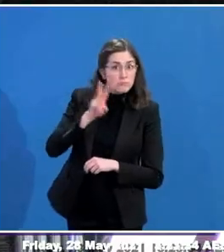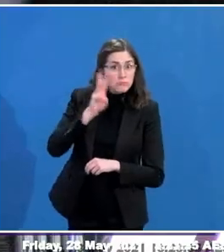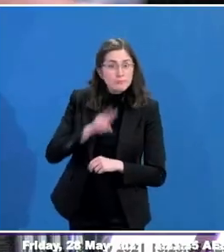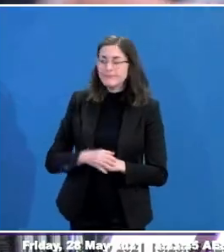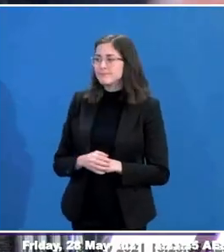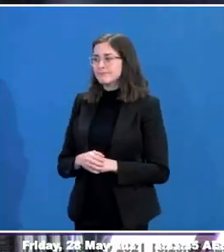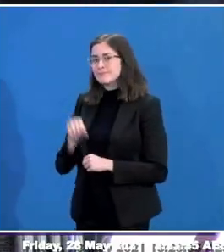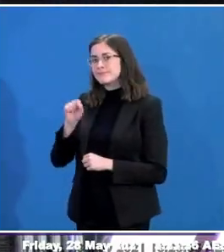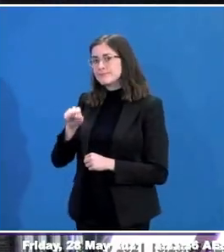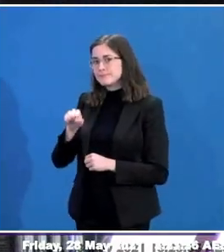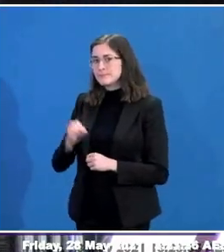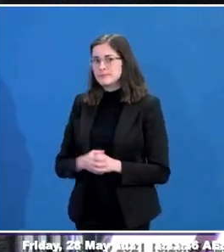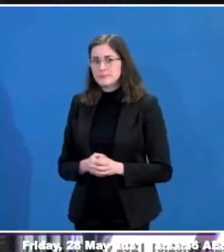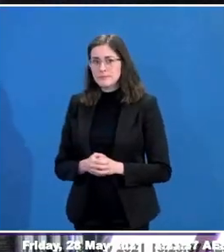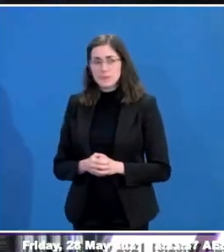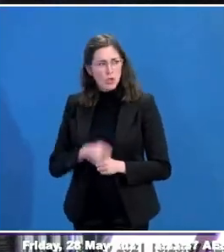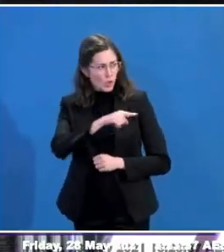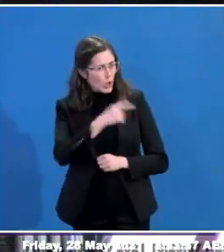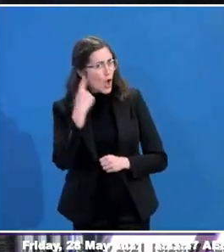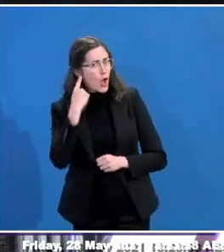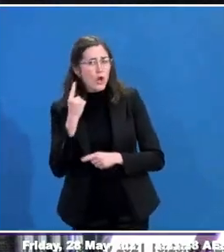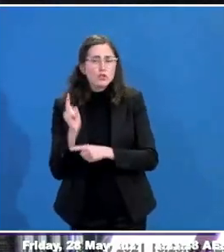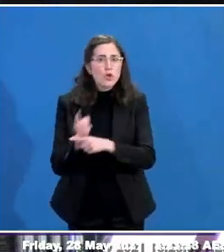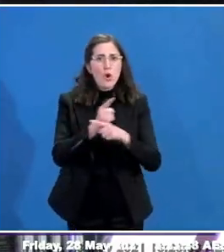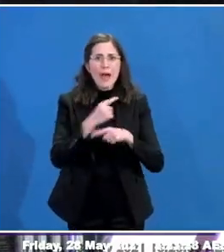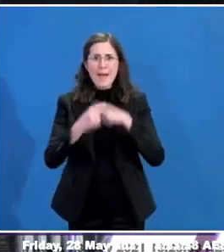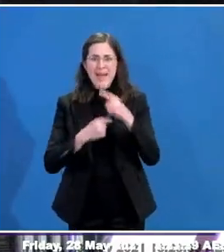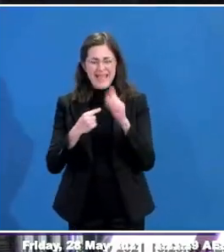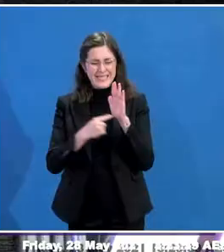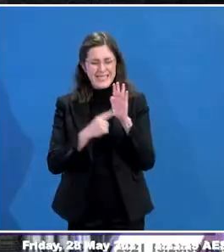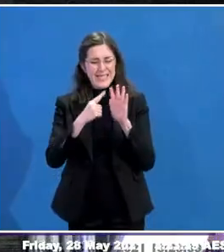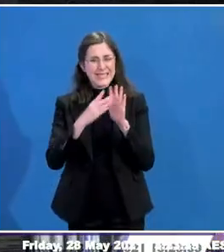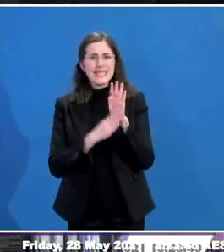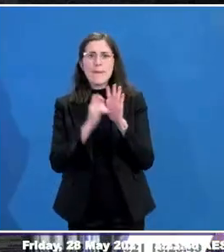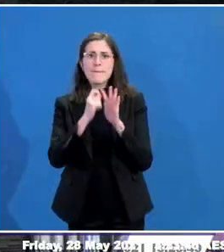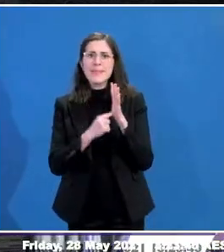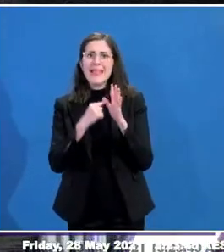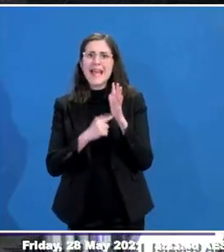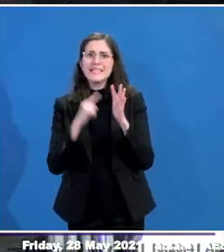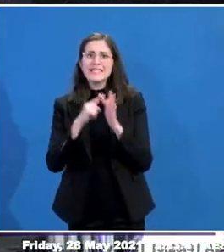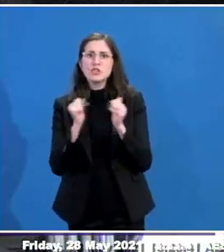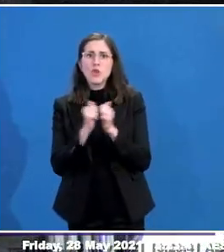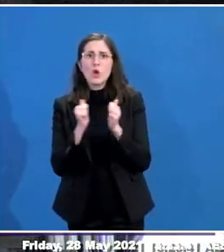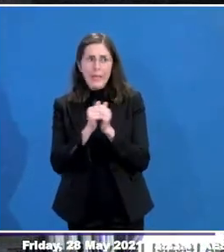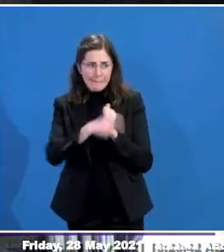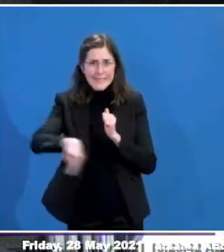Have you heard some discussion about template documents used by Sunnyfield in its transaction to the NDIA?